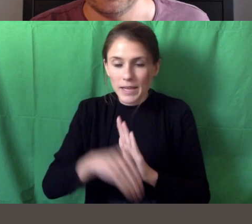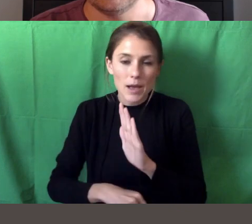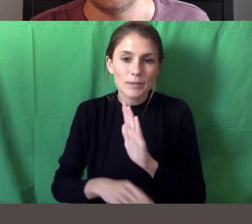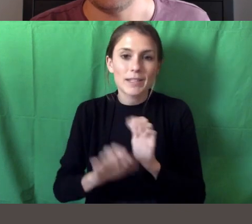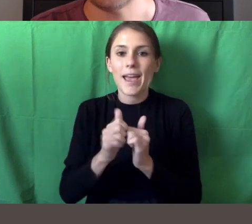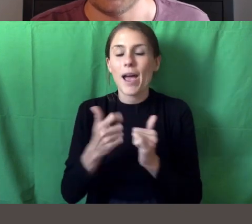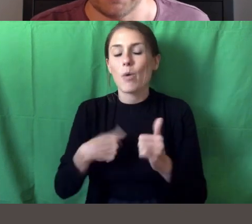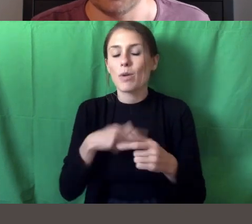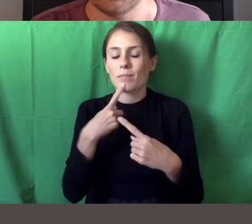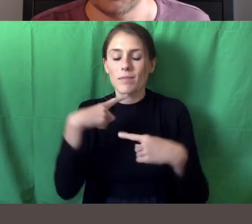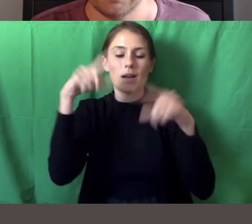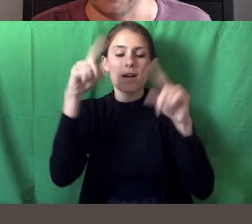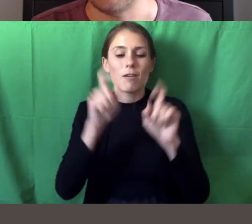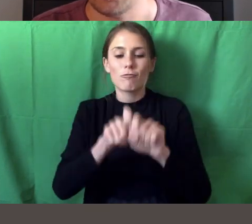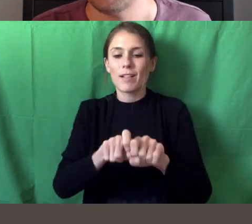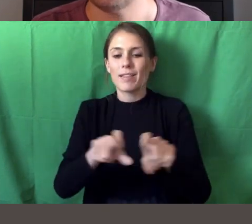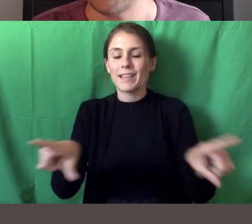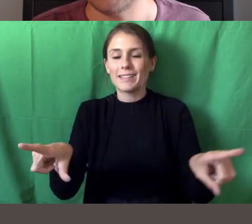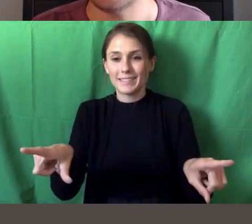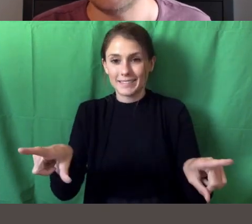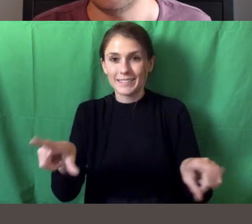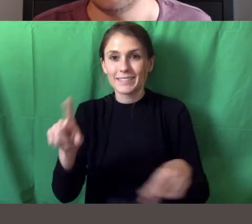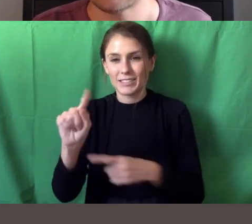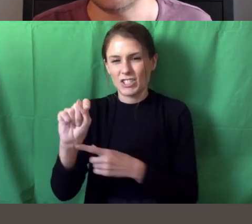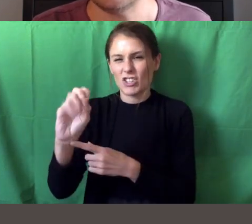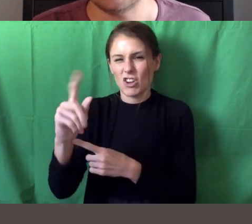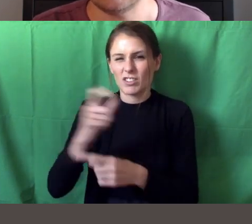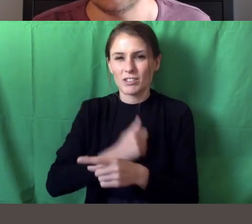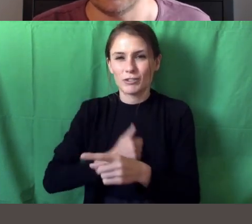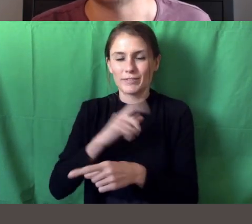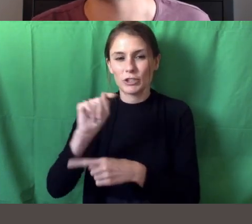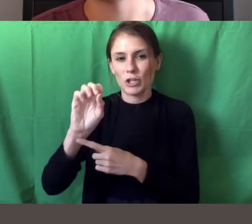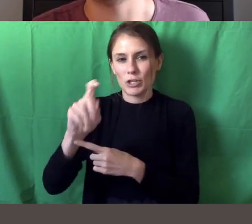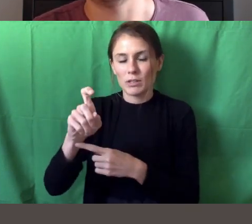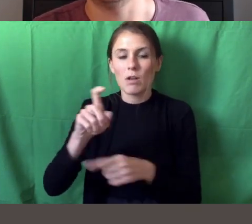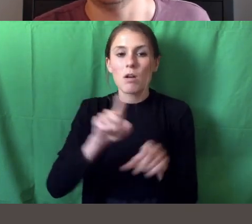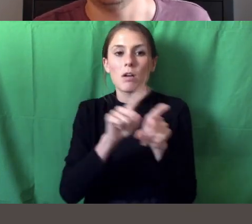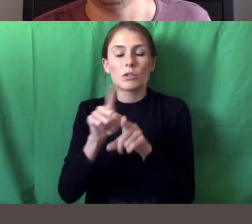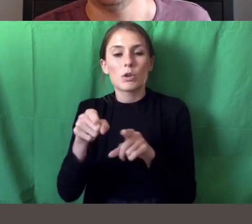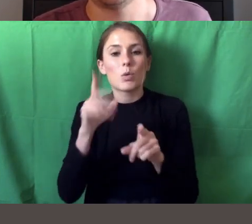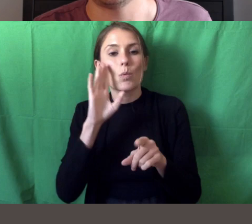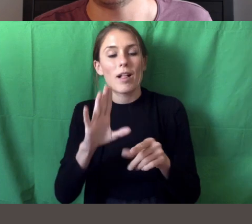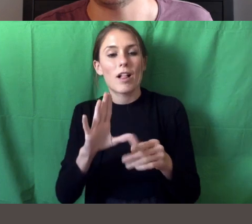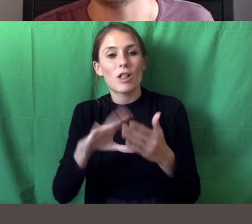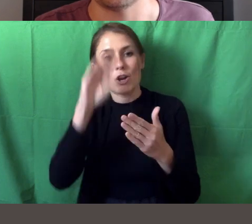for the rewrite, the planning, the ups and downs, and how we finally released it and